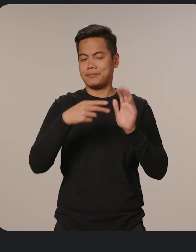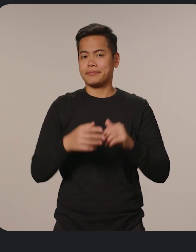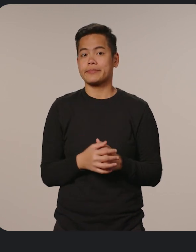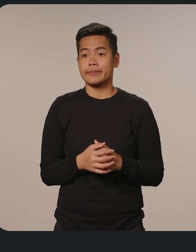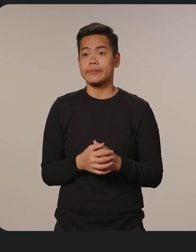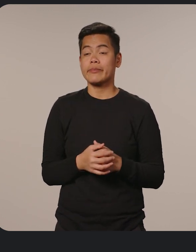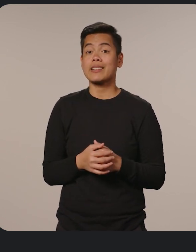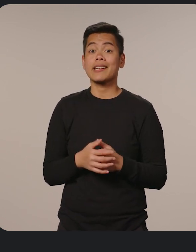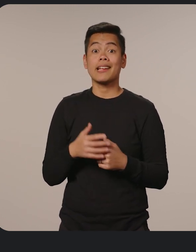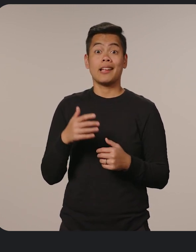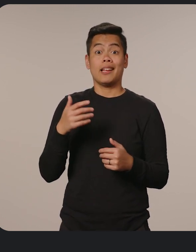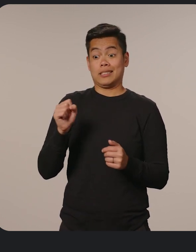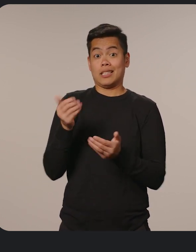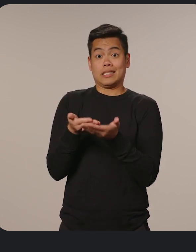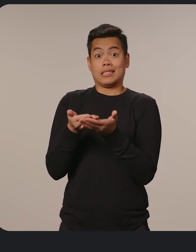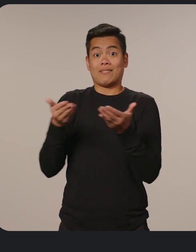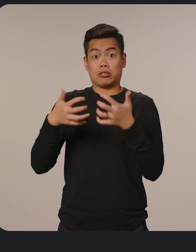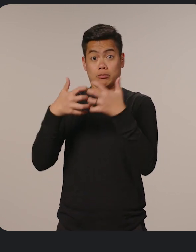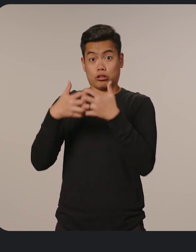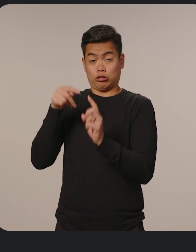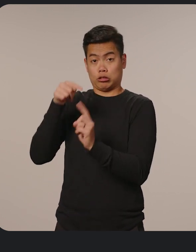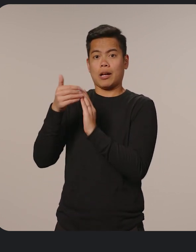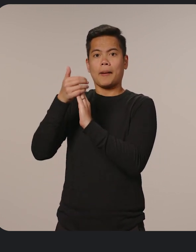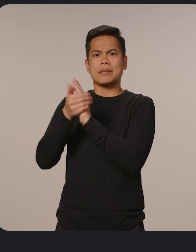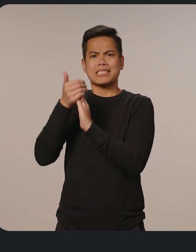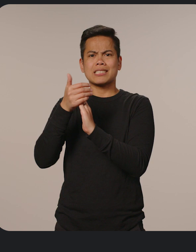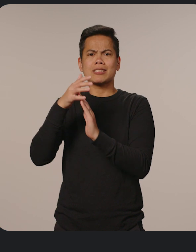deepen user engagement by providing more touchpoints